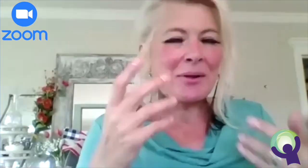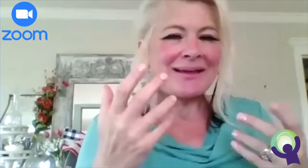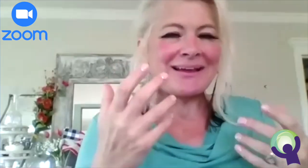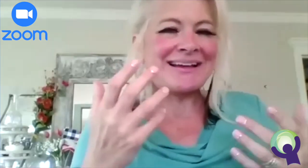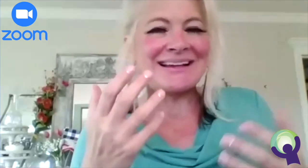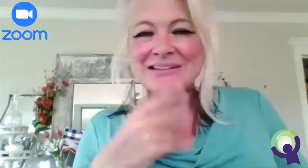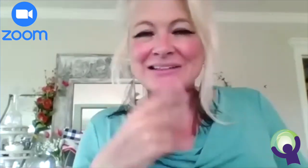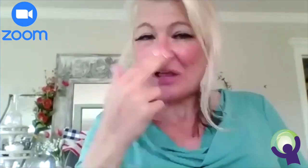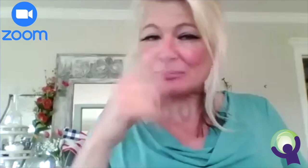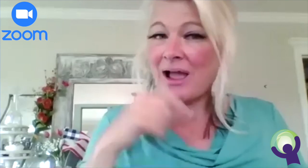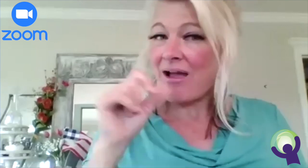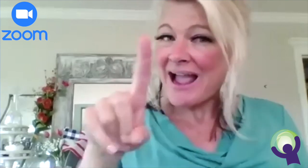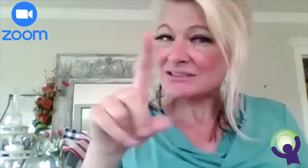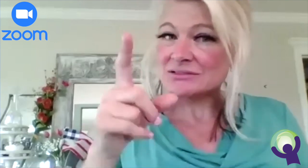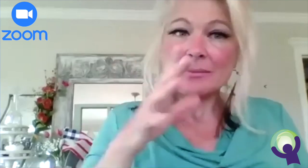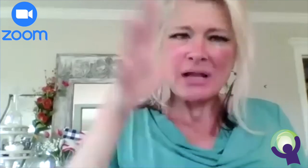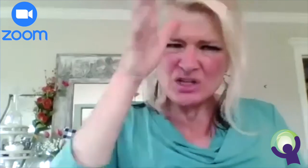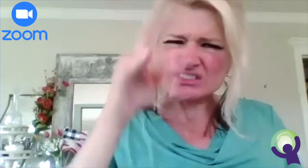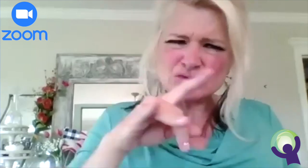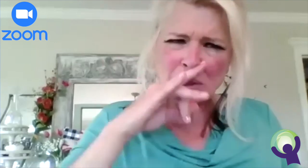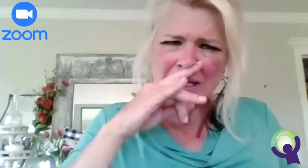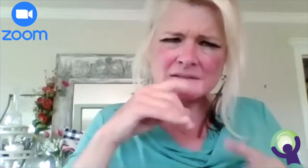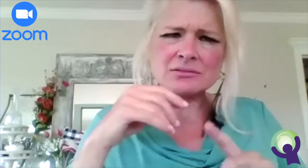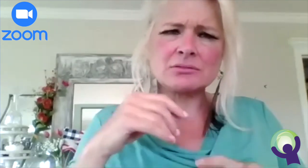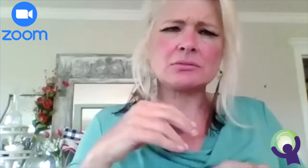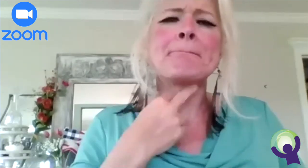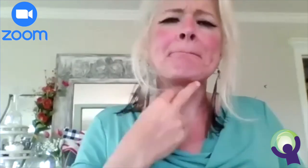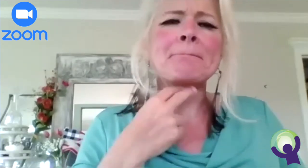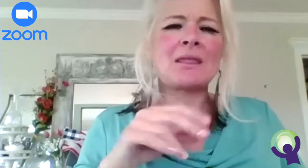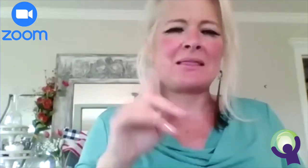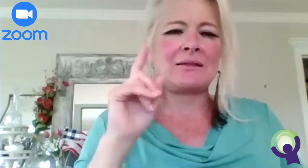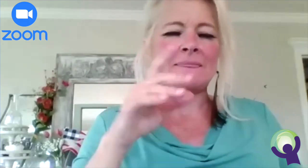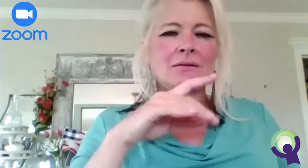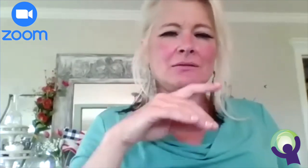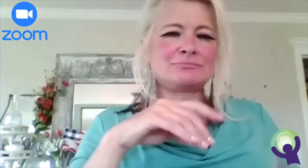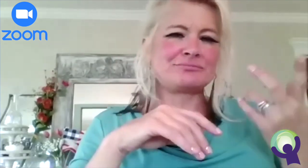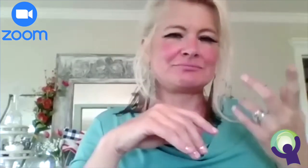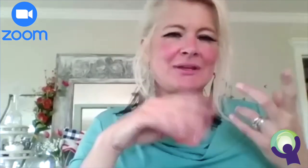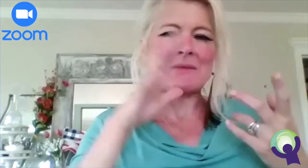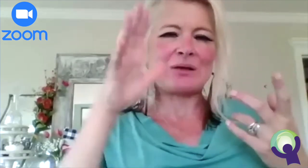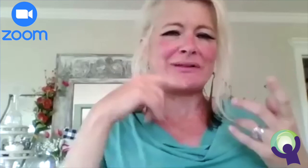kind of things that I, as a deaf professional assessing someone, I need to know if they're doing that.